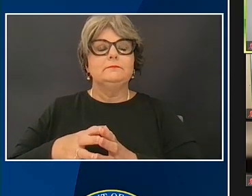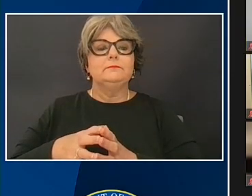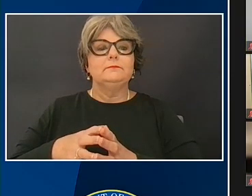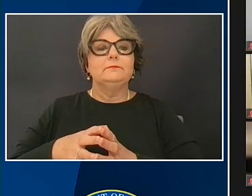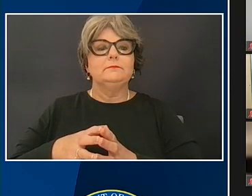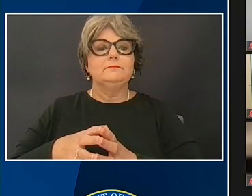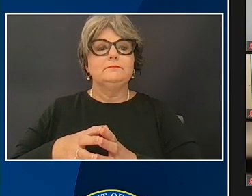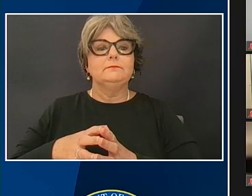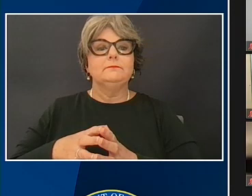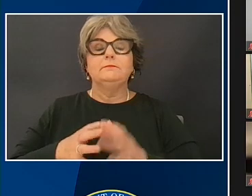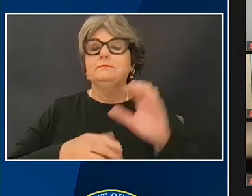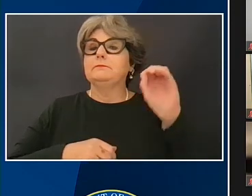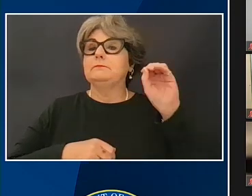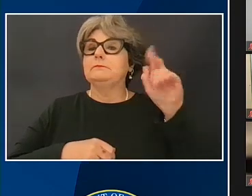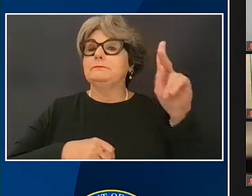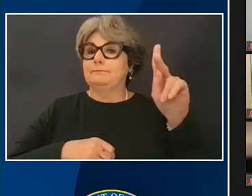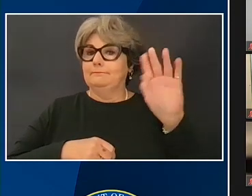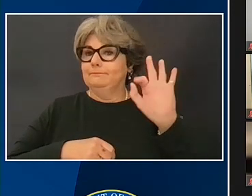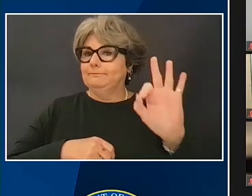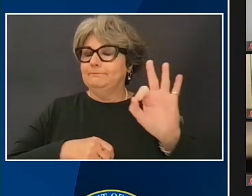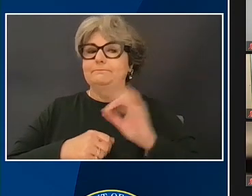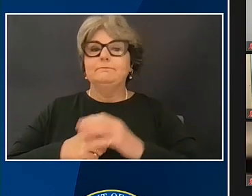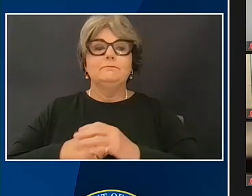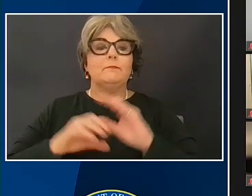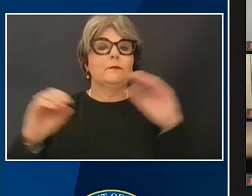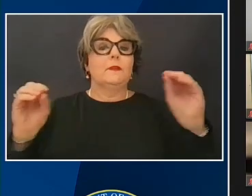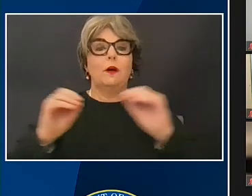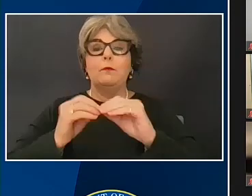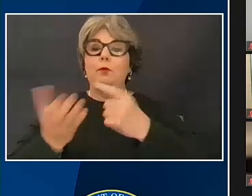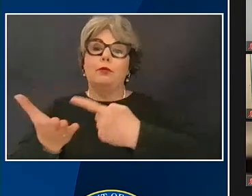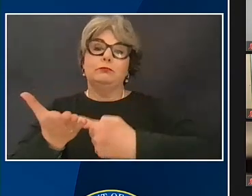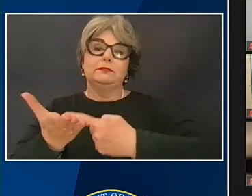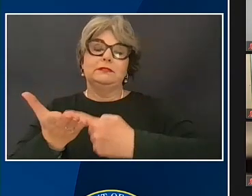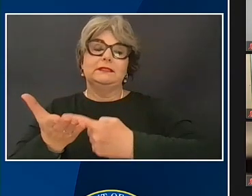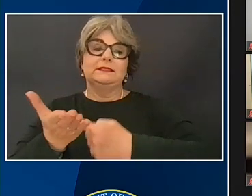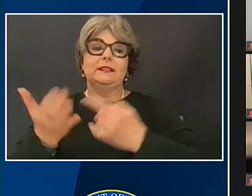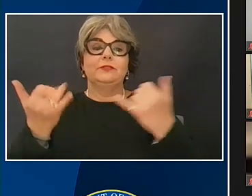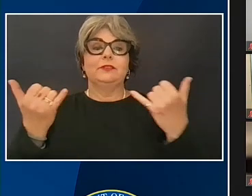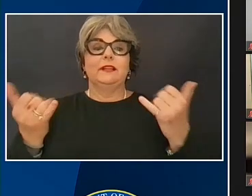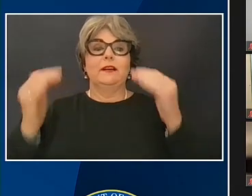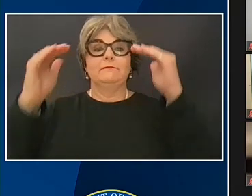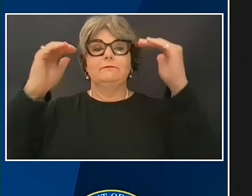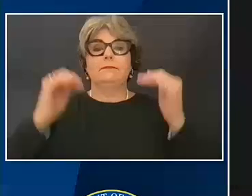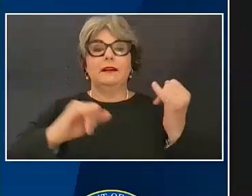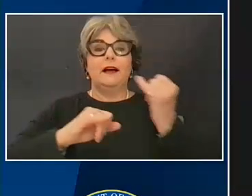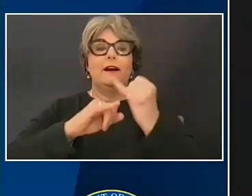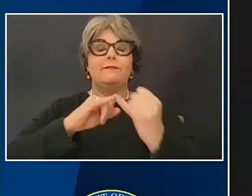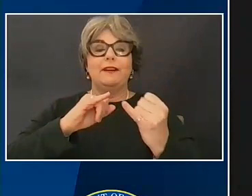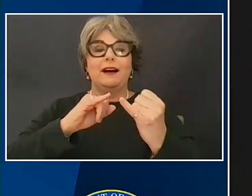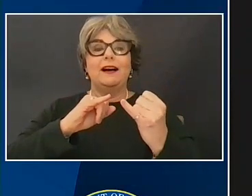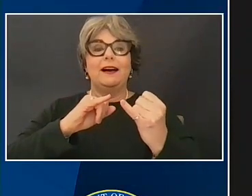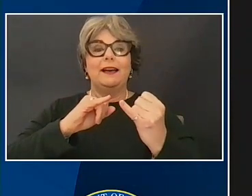Okay. If there is no additional discussion, we'll do our final temperature check for